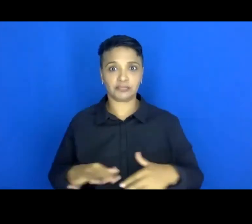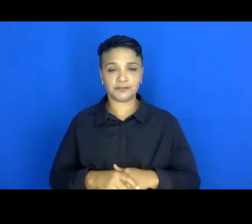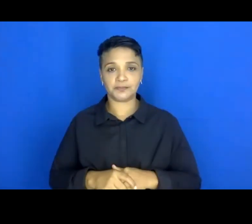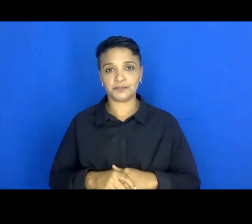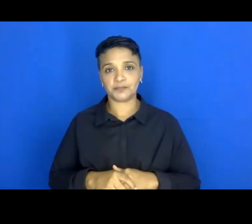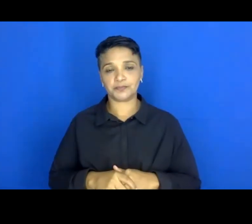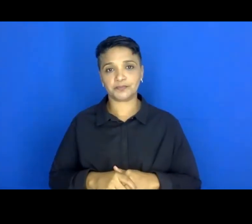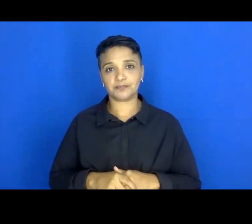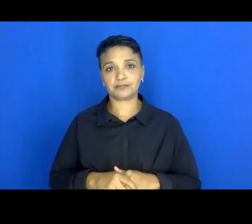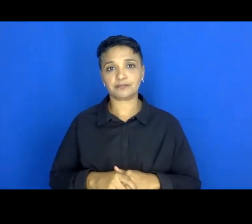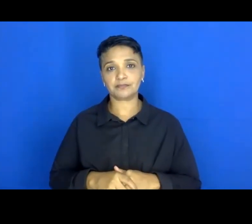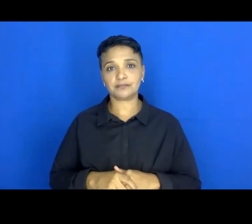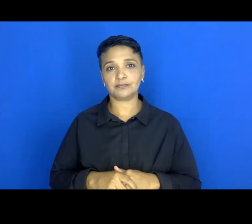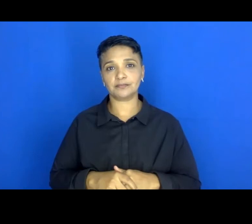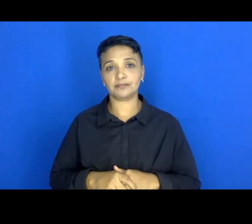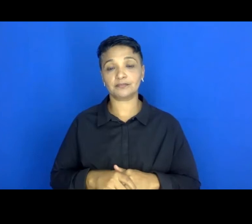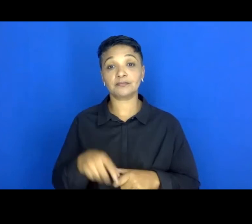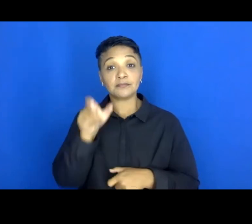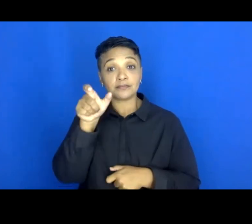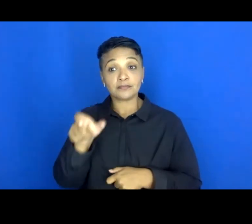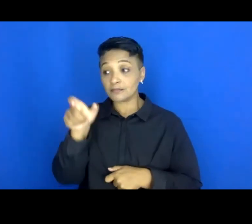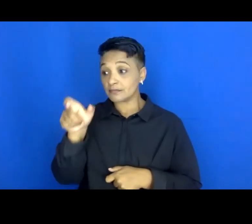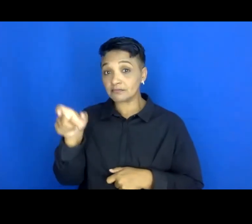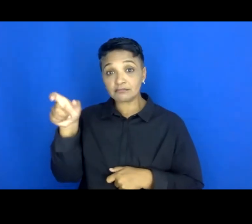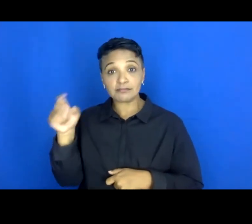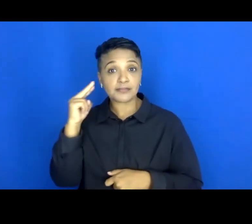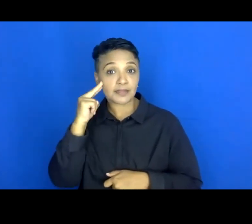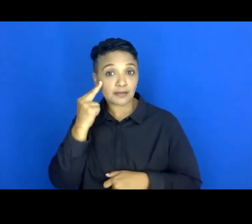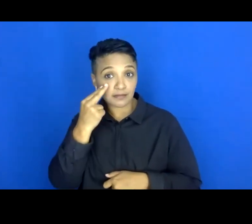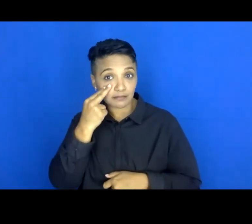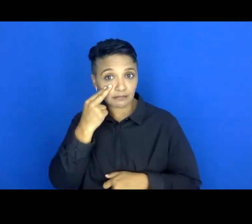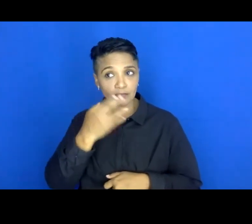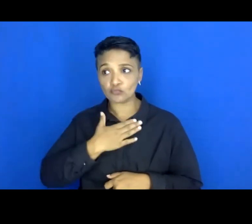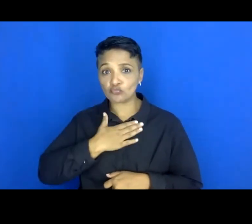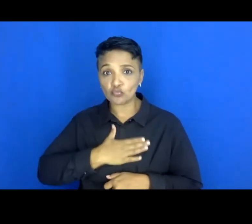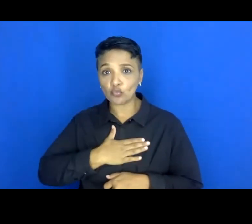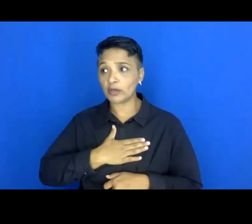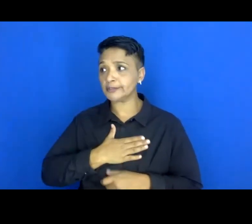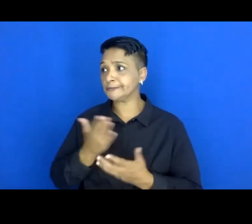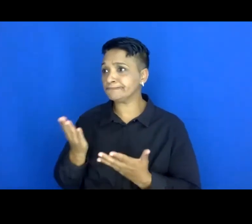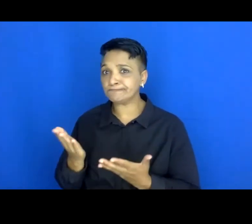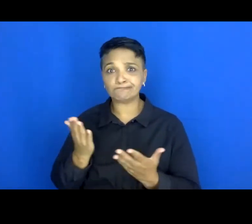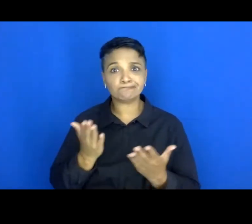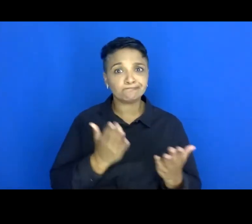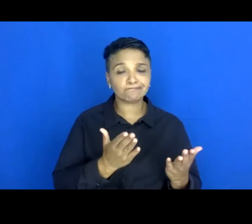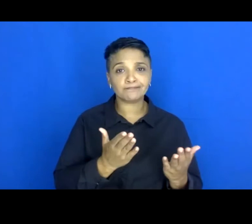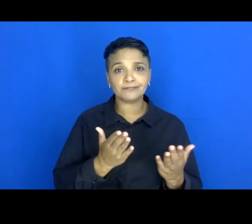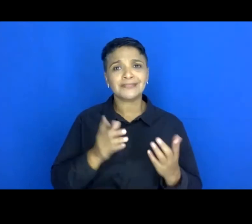deafblind people when they want to act to do anything or they have to use tactile sign language